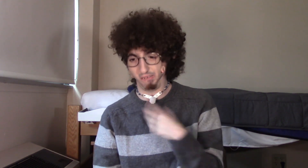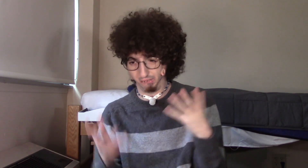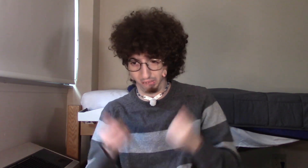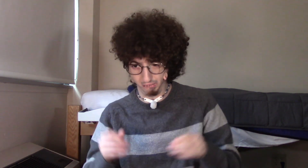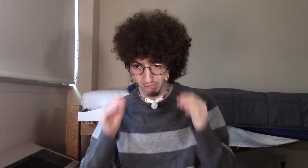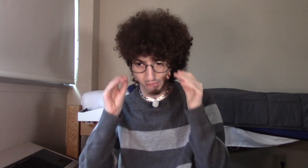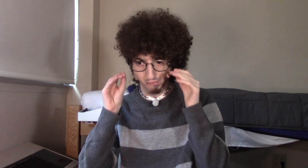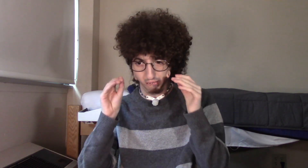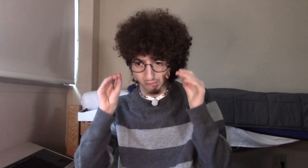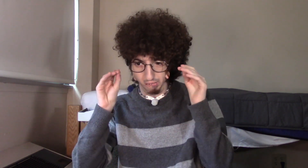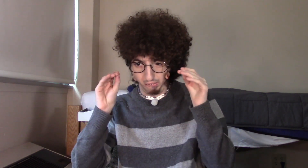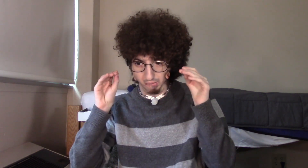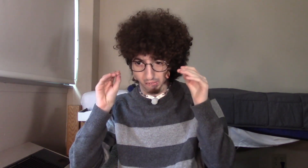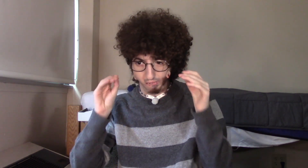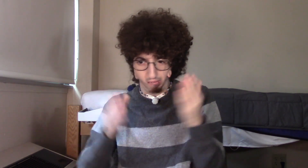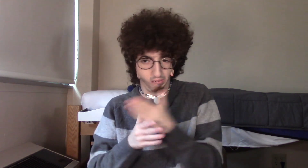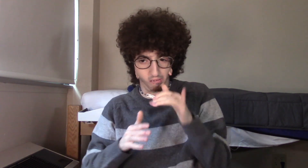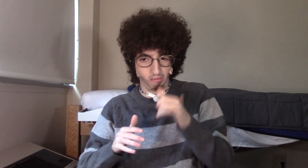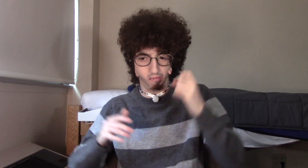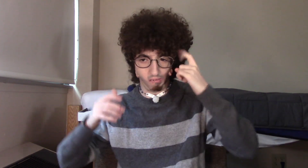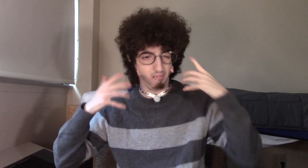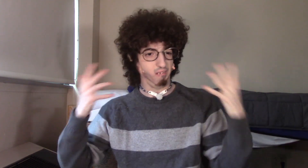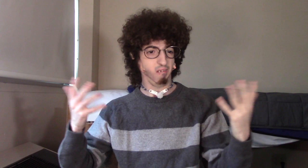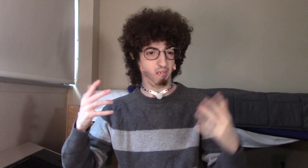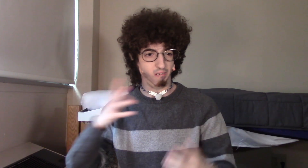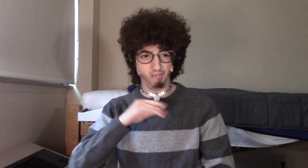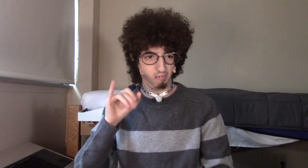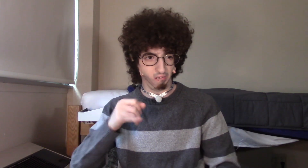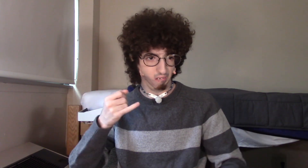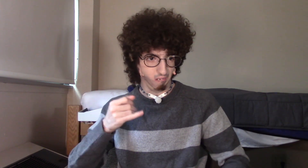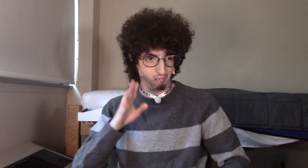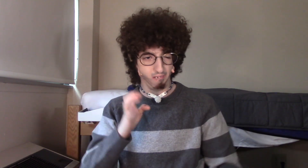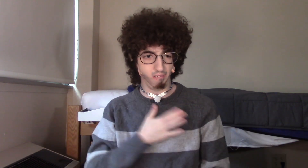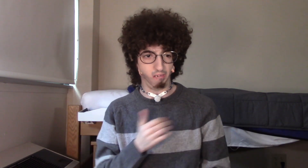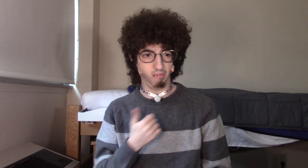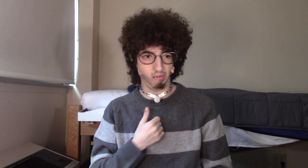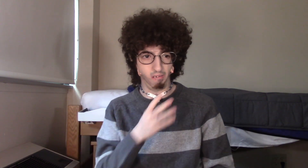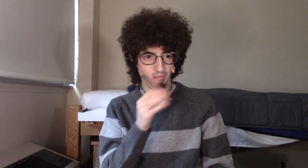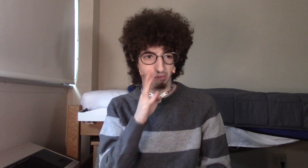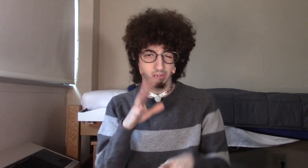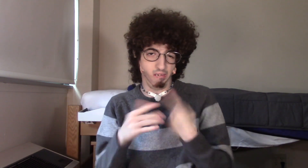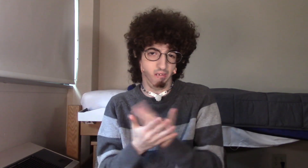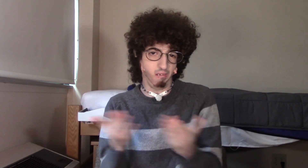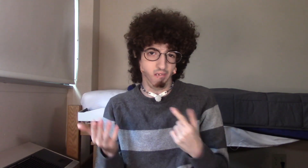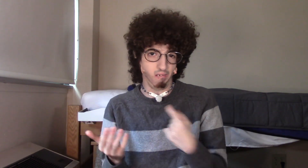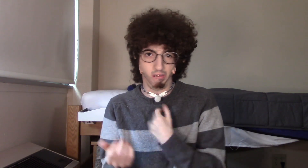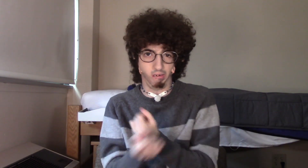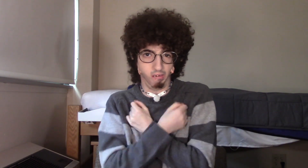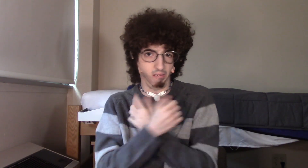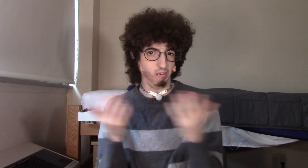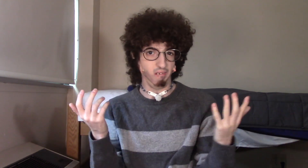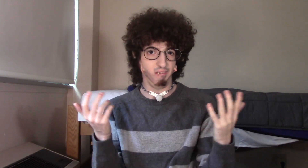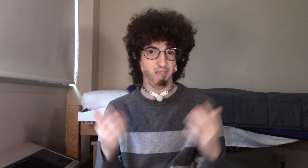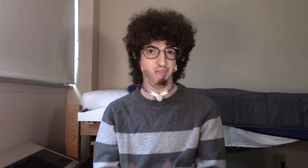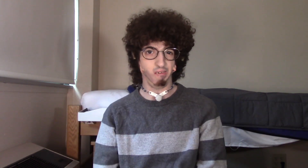I want to share that understanding and just be myself, and talk about things I love